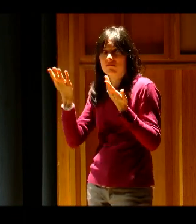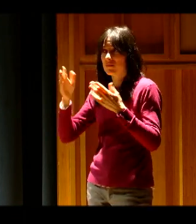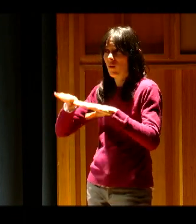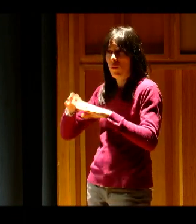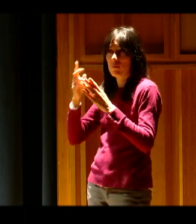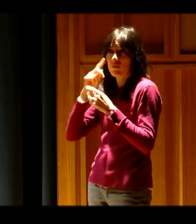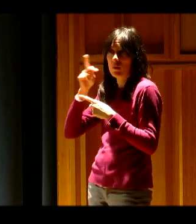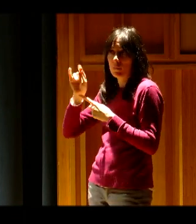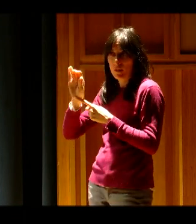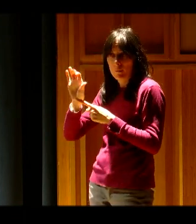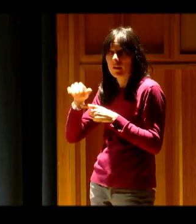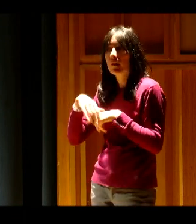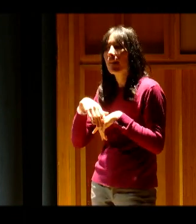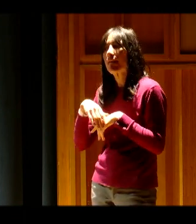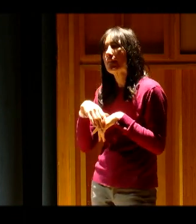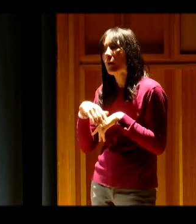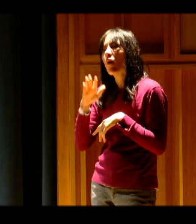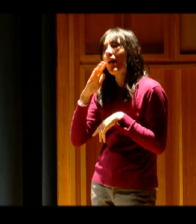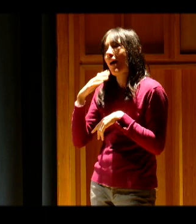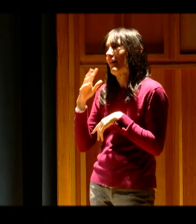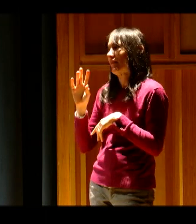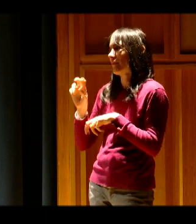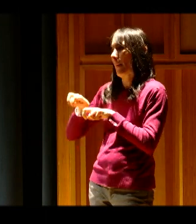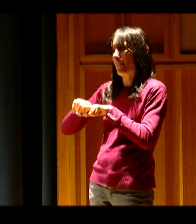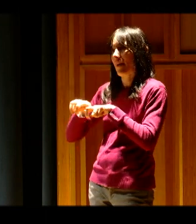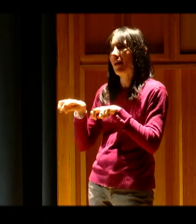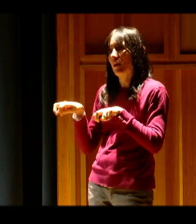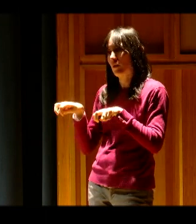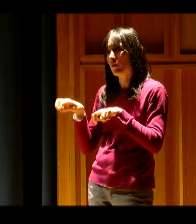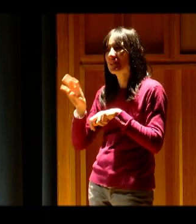We're gonna have six dynamic panelists some of whom you've heard from today,